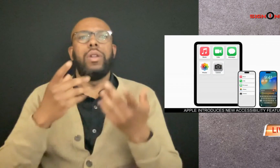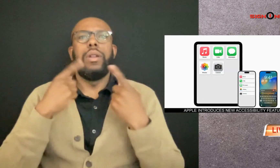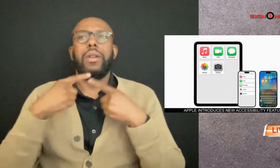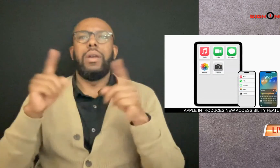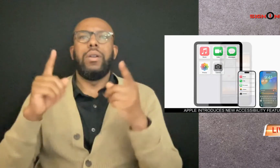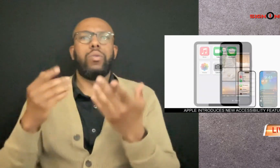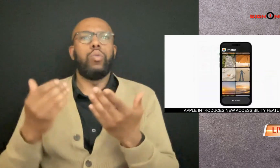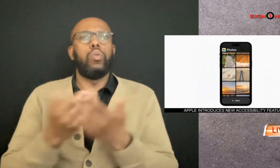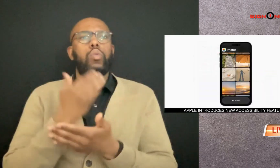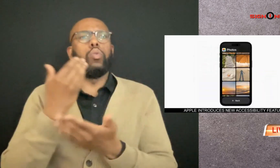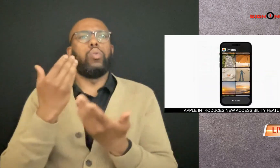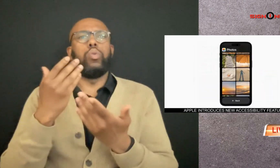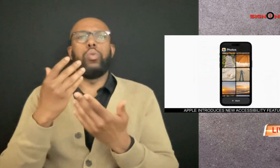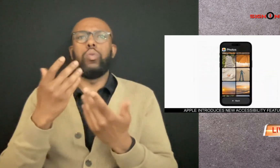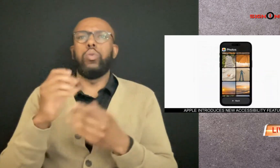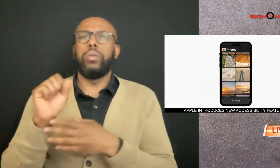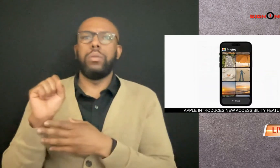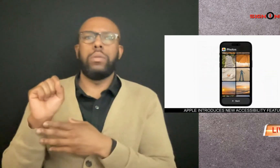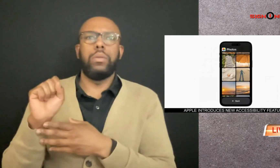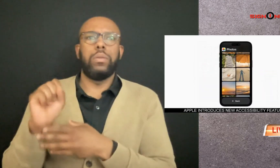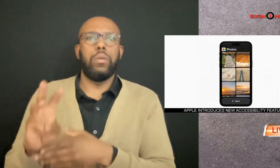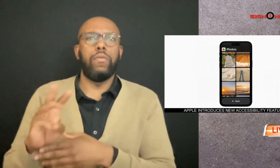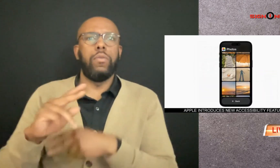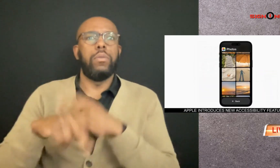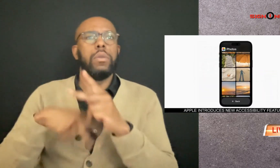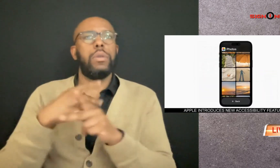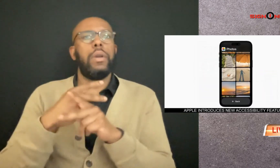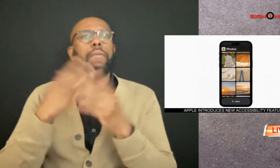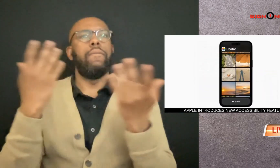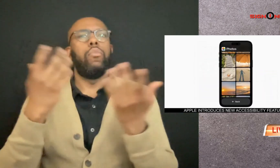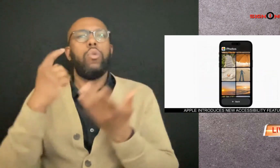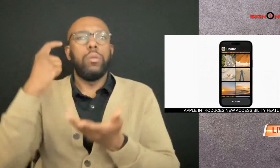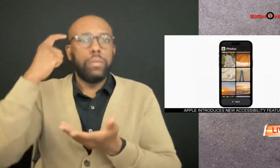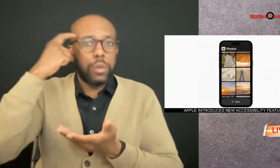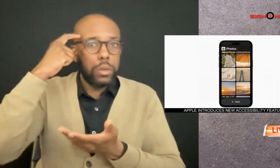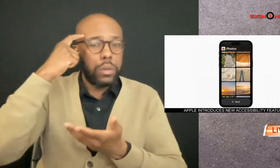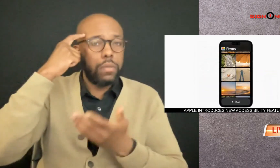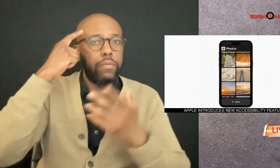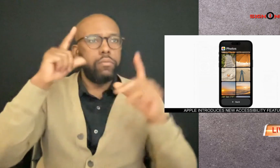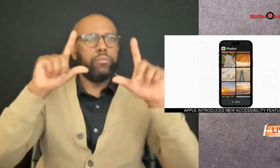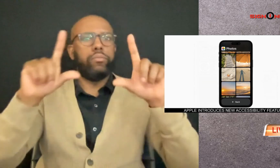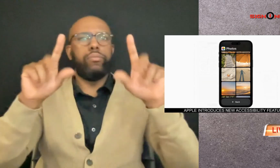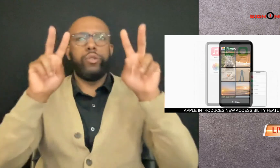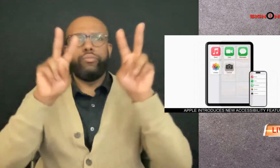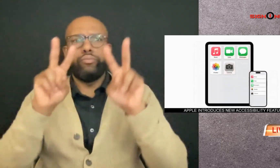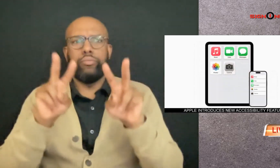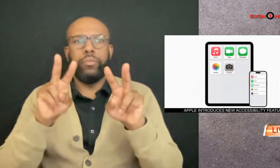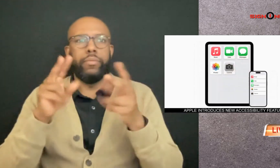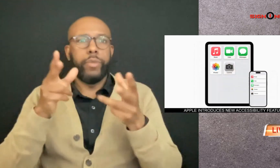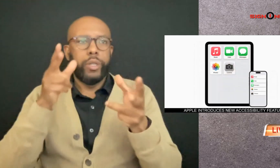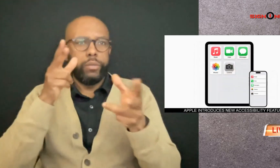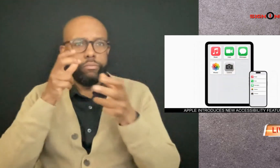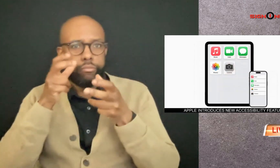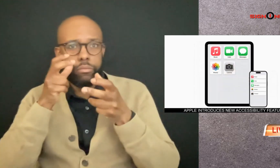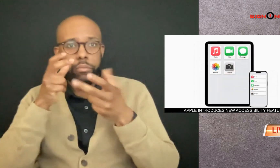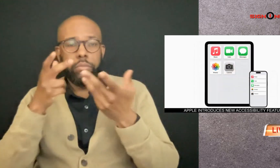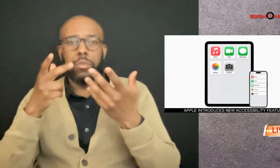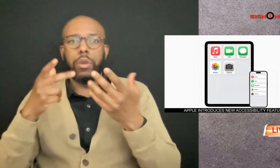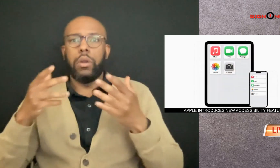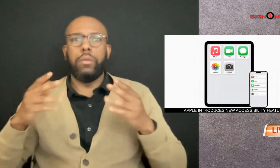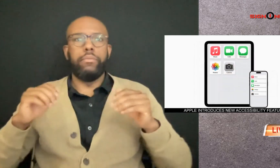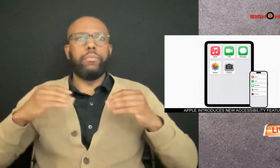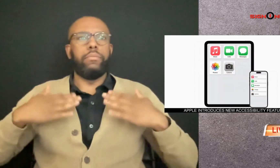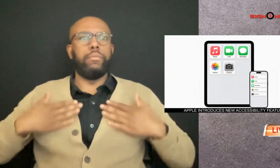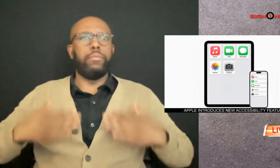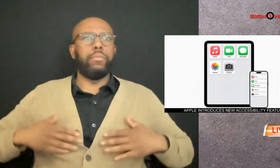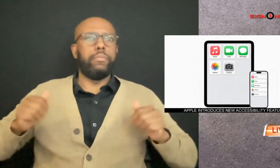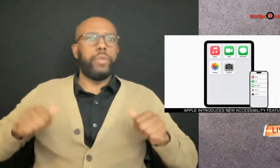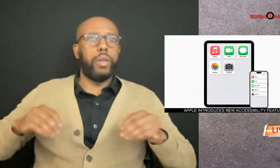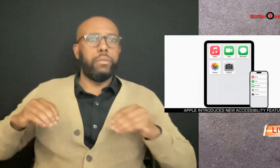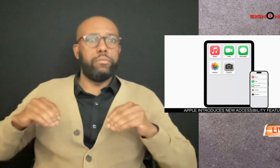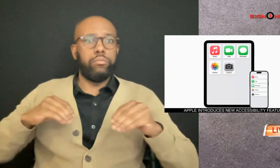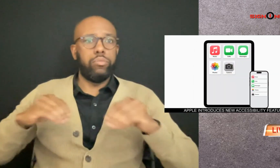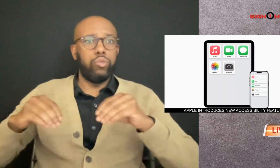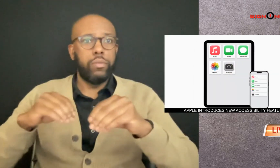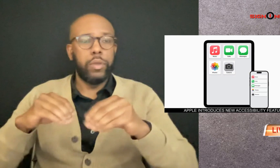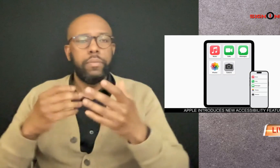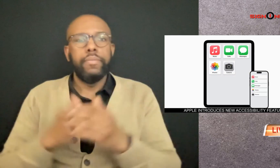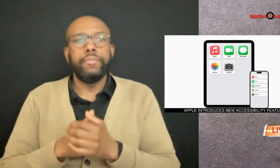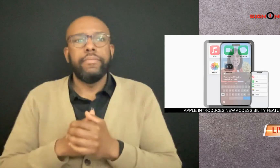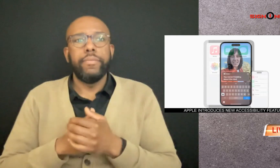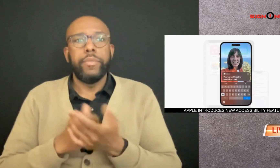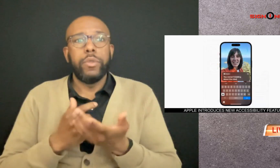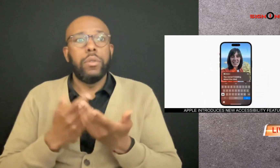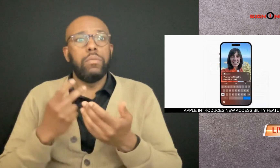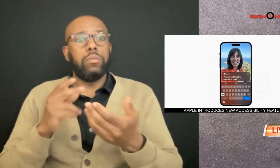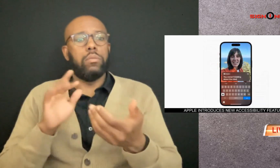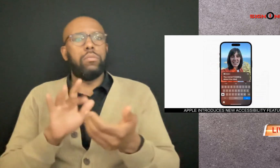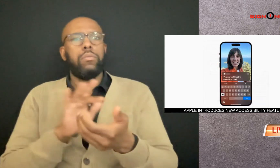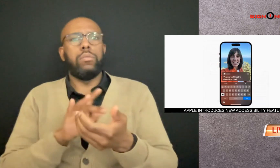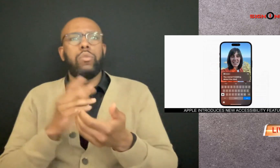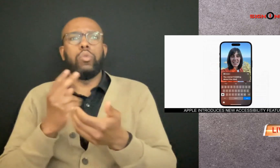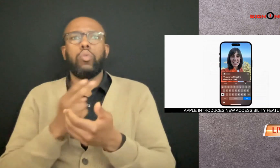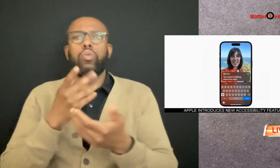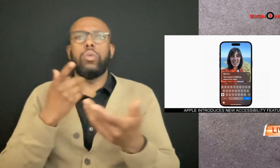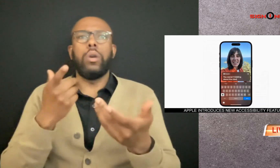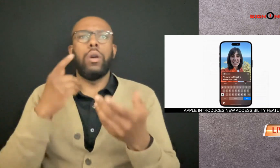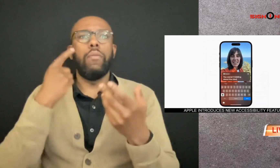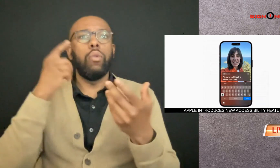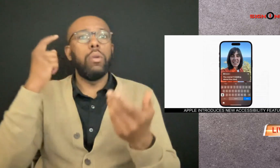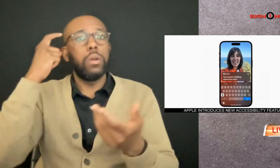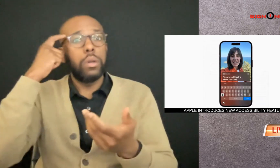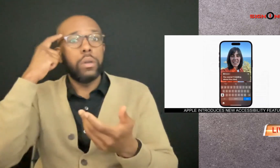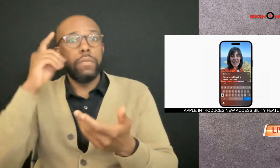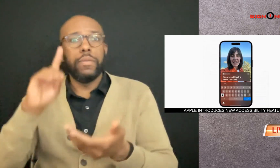Apple announced new software features for cognitive vision hearing and mobility accessibility